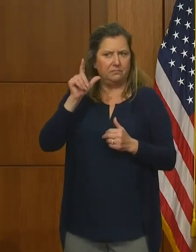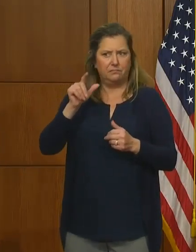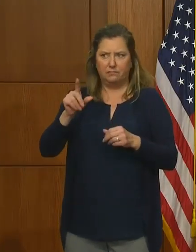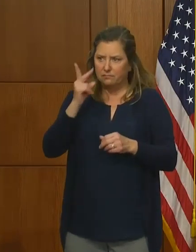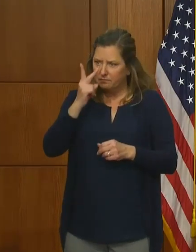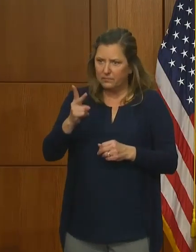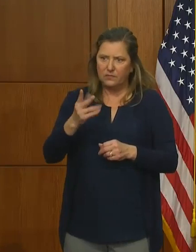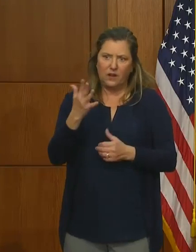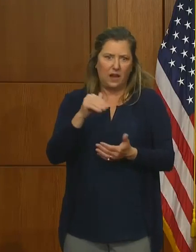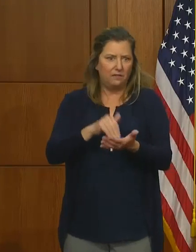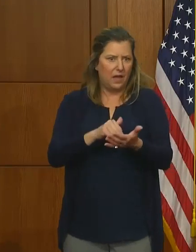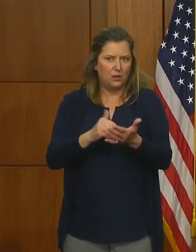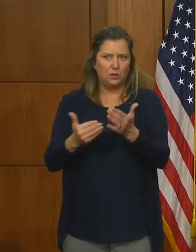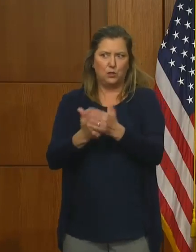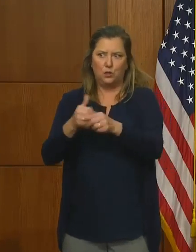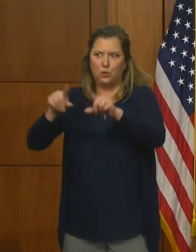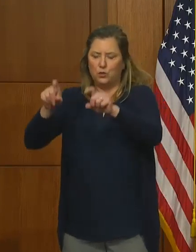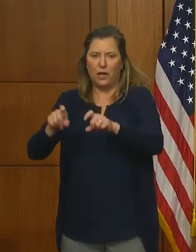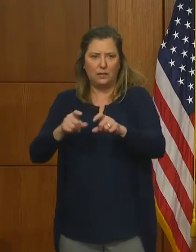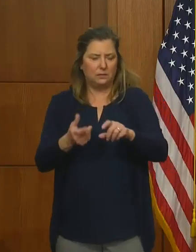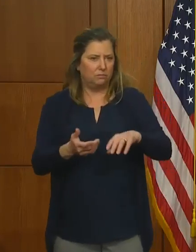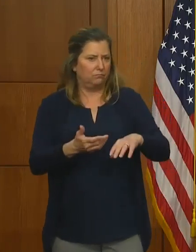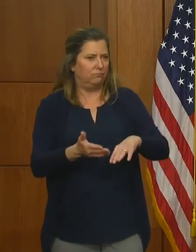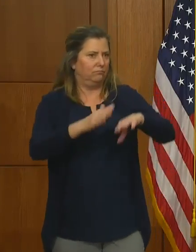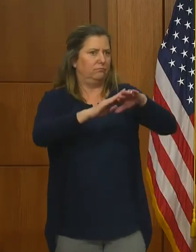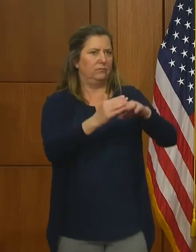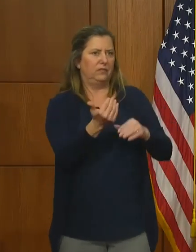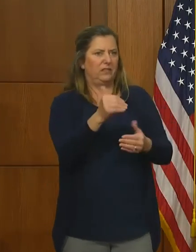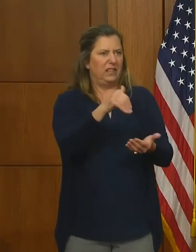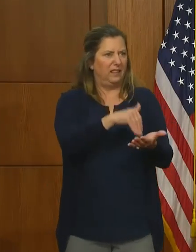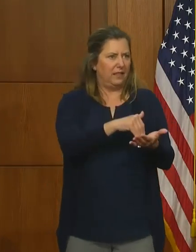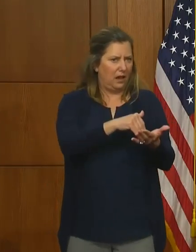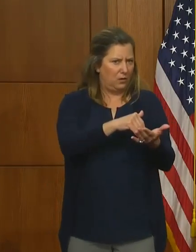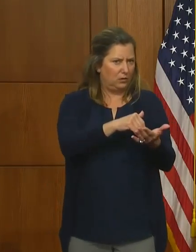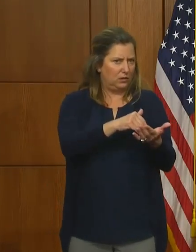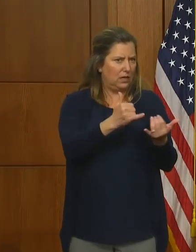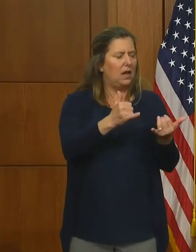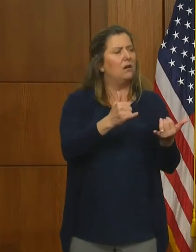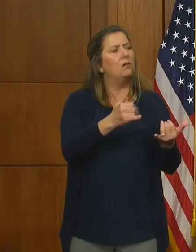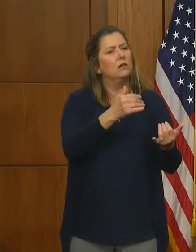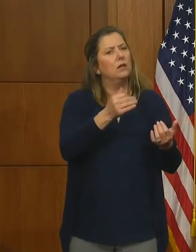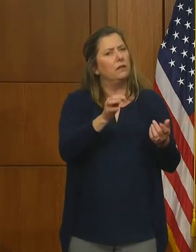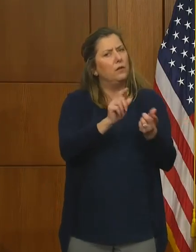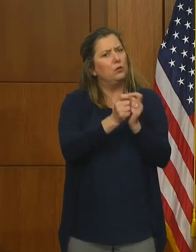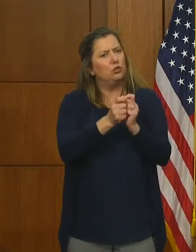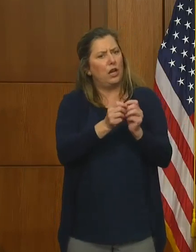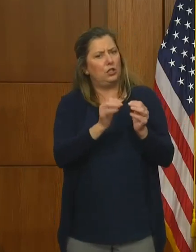I'M THRILLED TO GO WE REPORTED